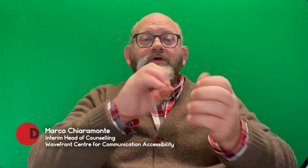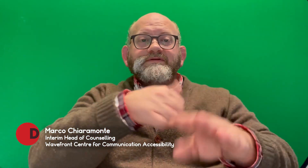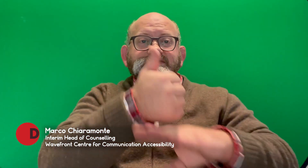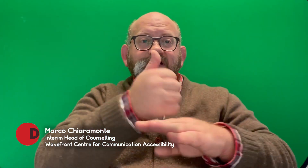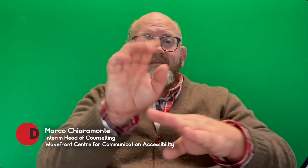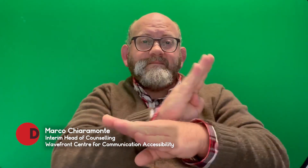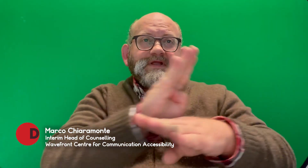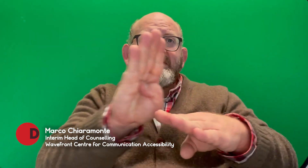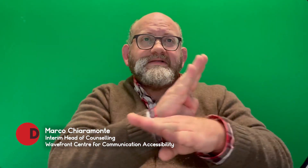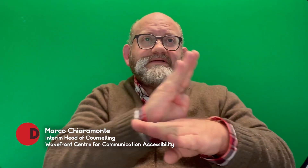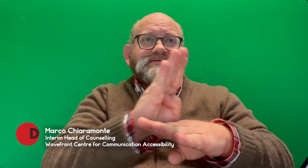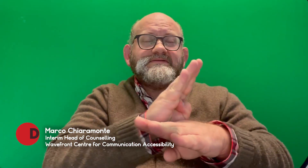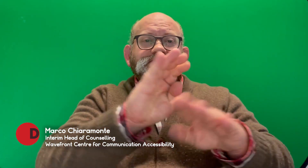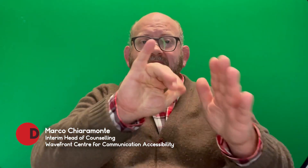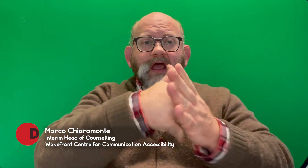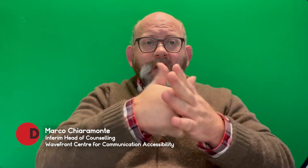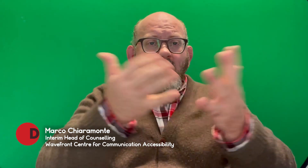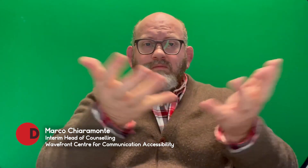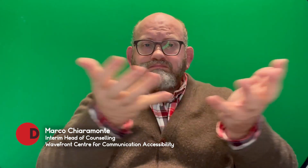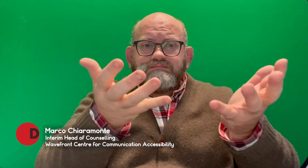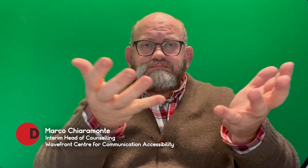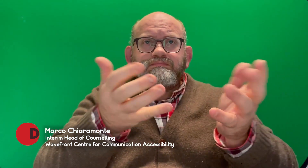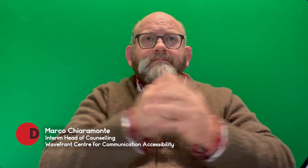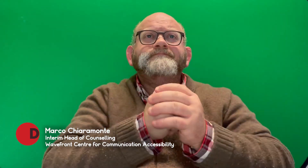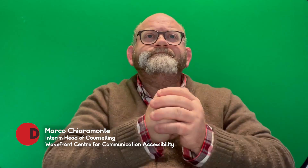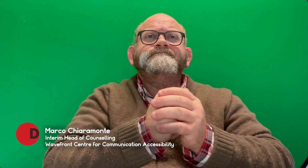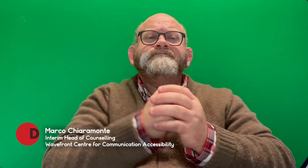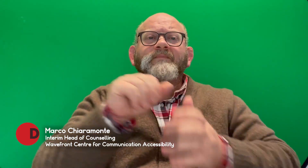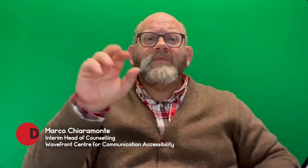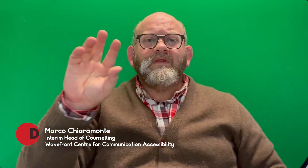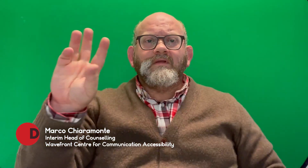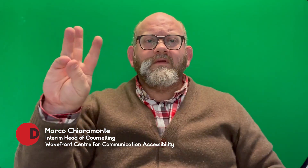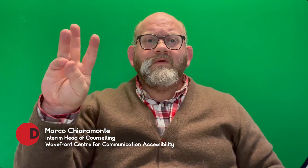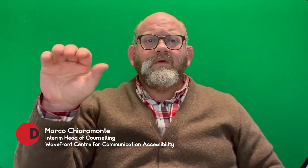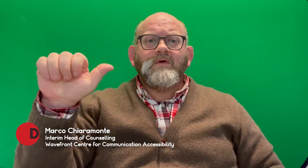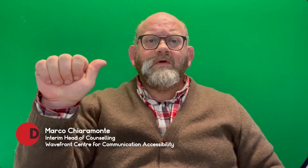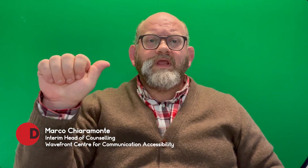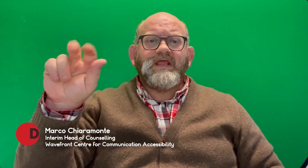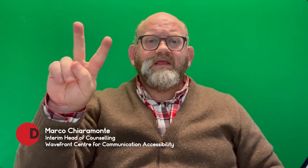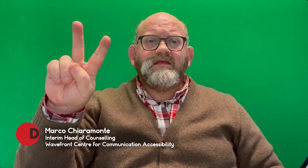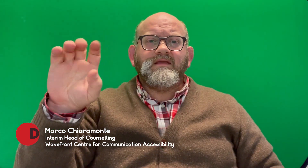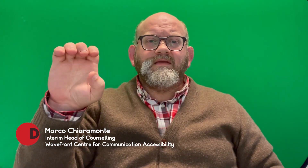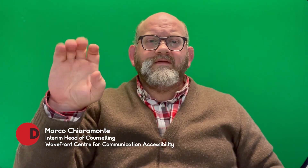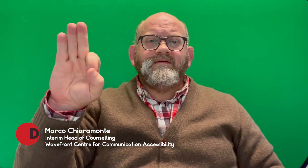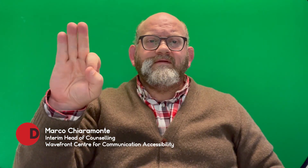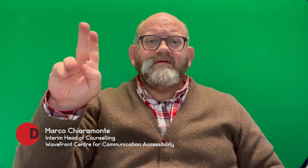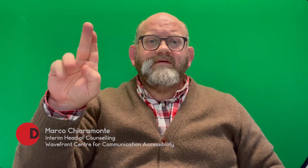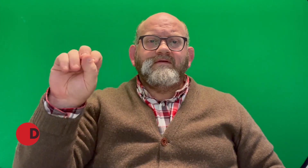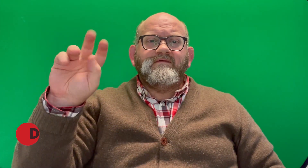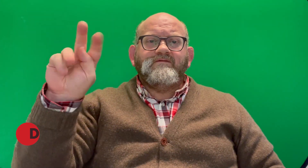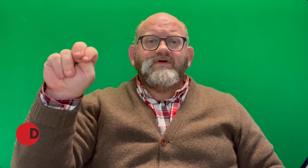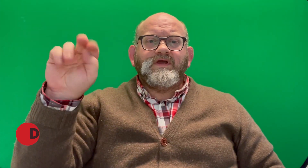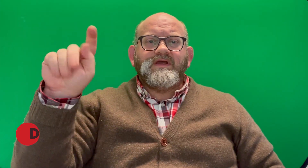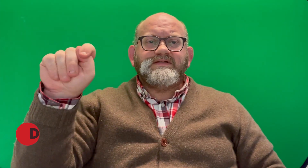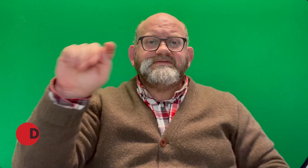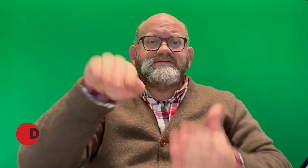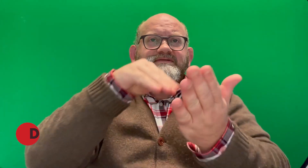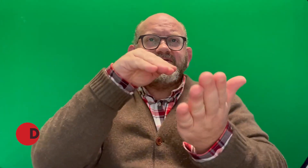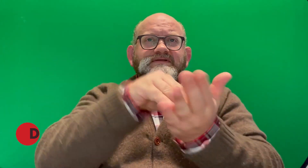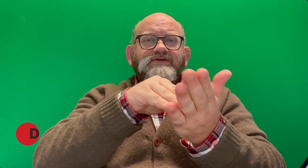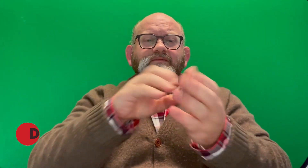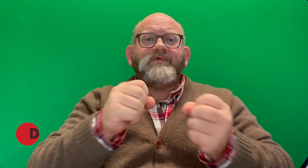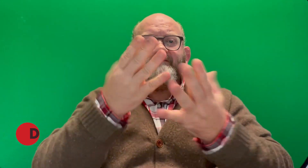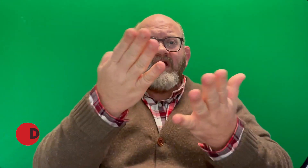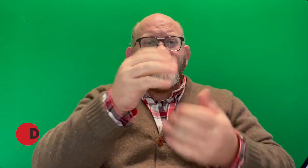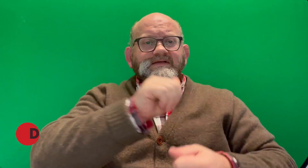If you want to establish your business, Wavefront Centre provides